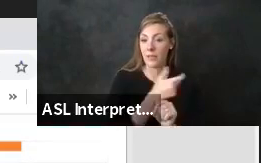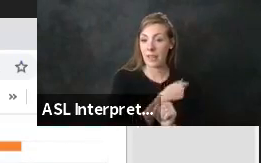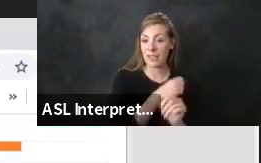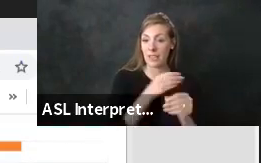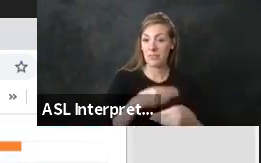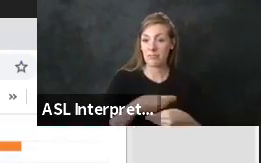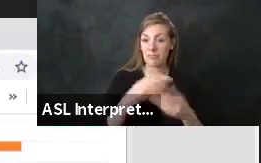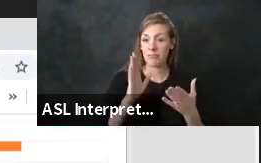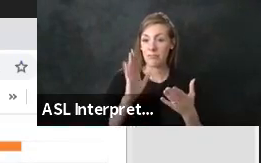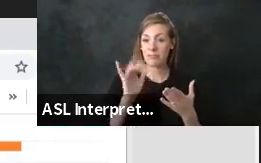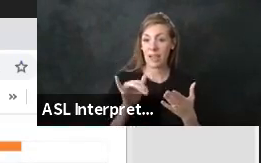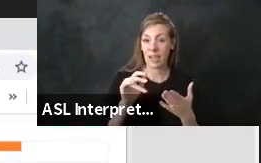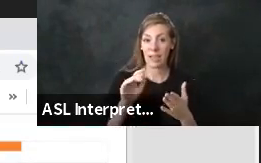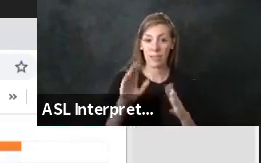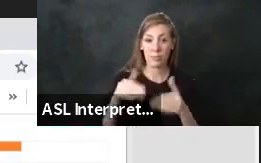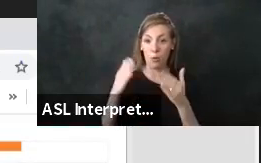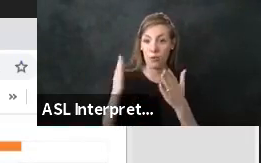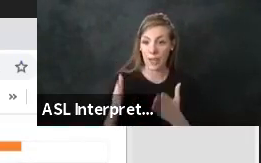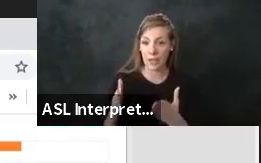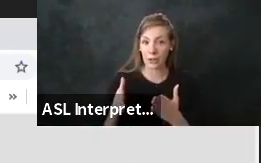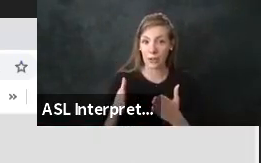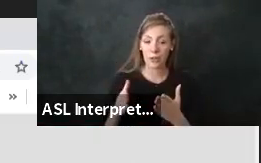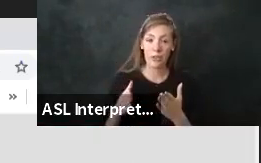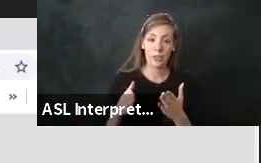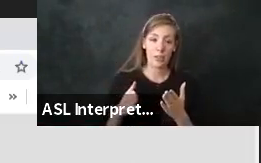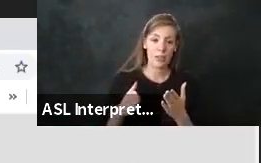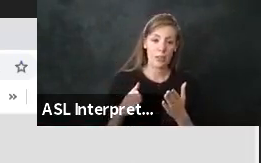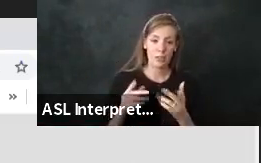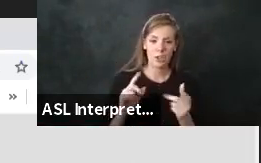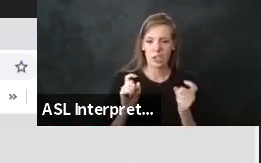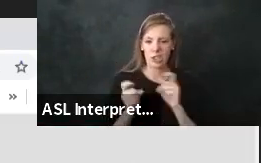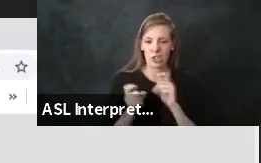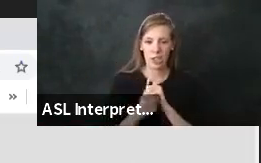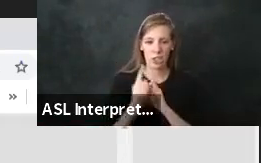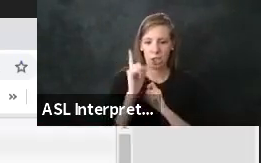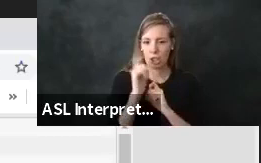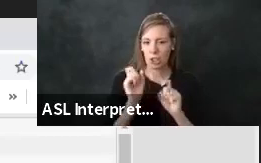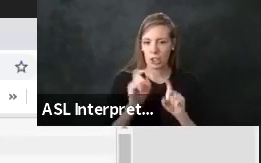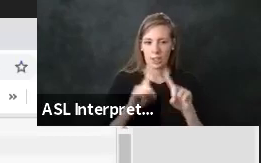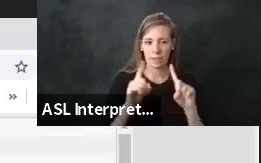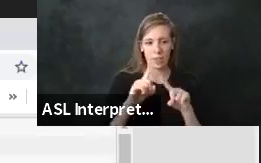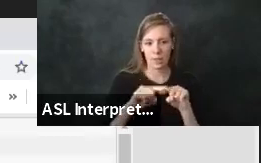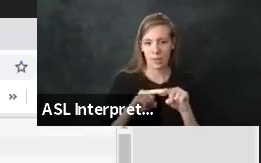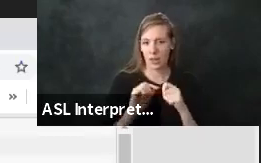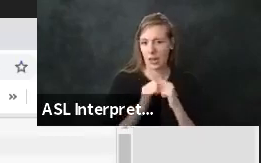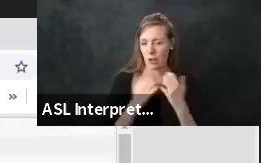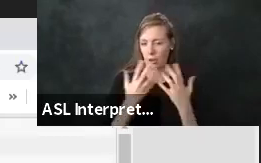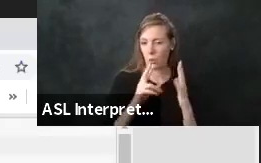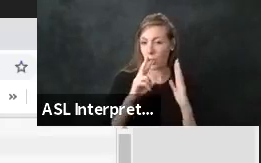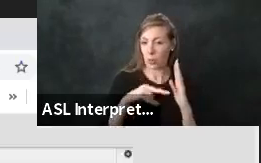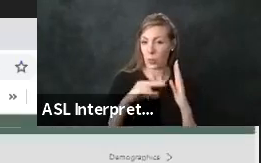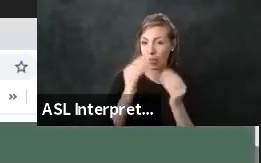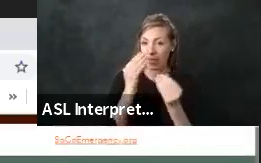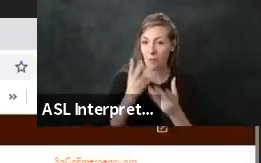and you can see that either in this form or in a table form.